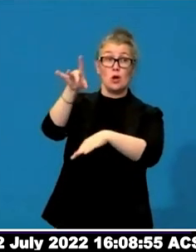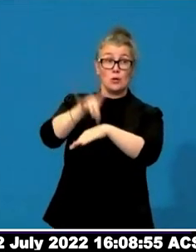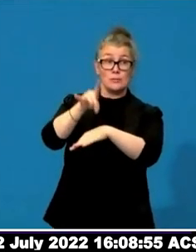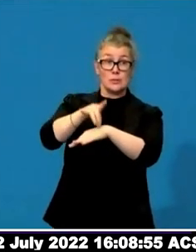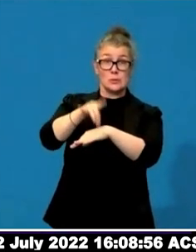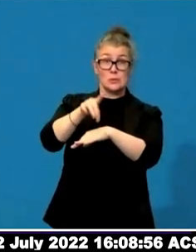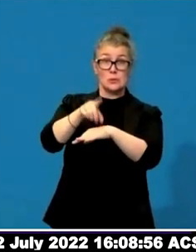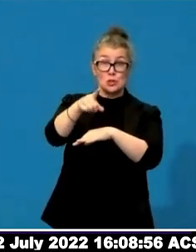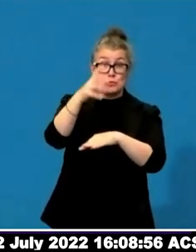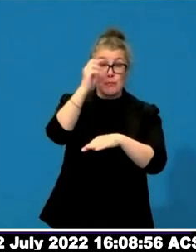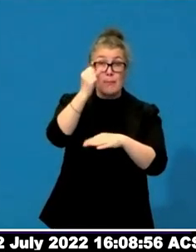Do you remember that?